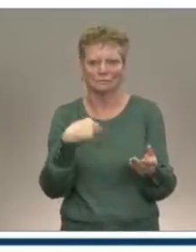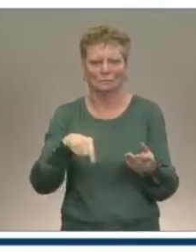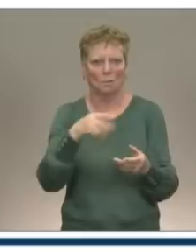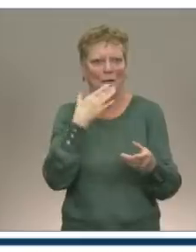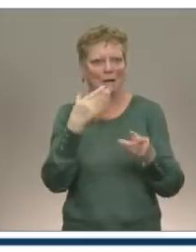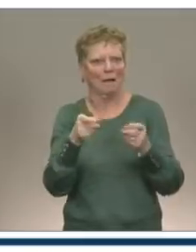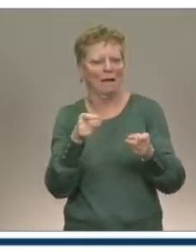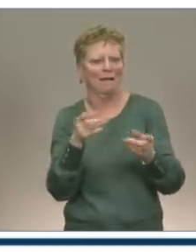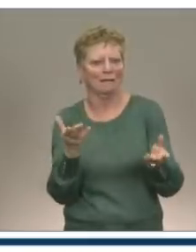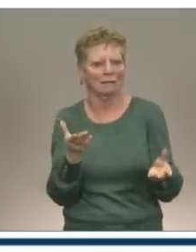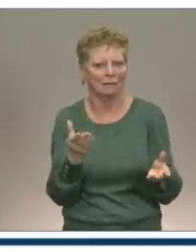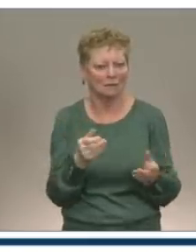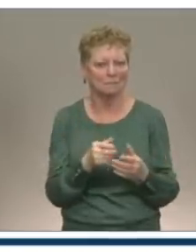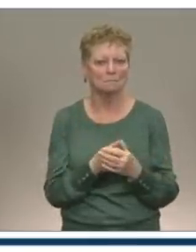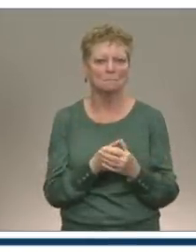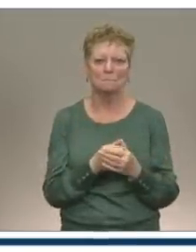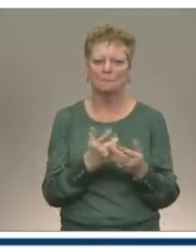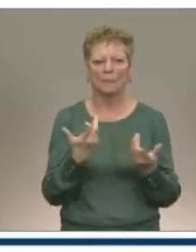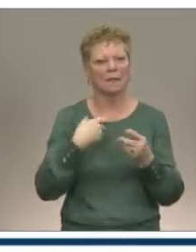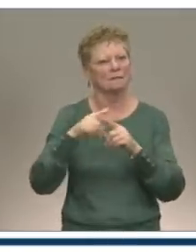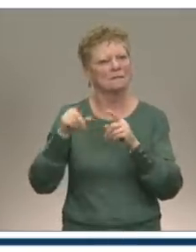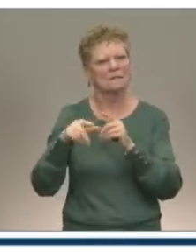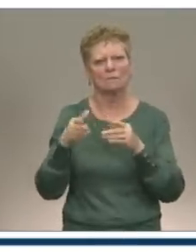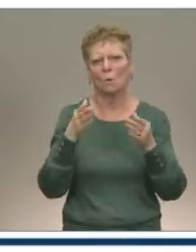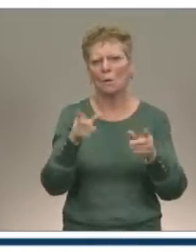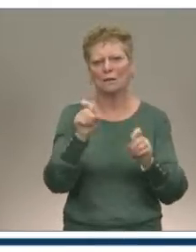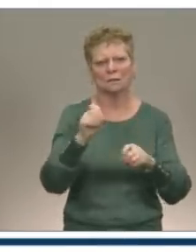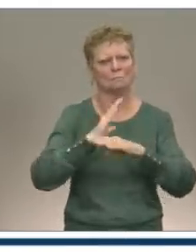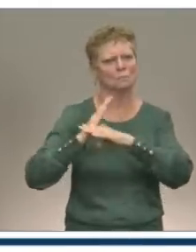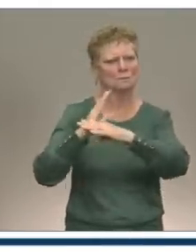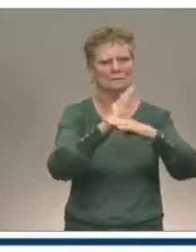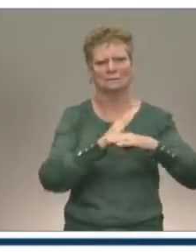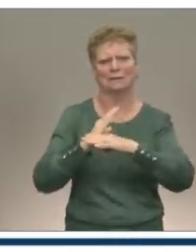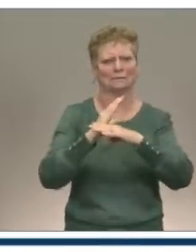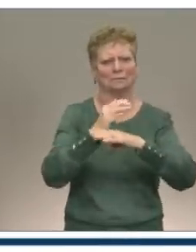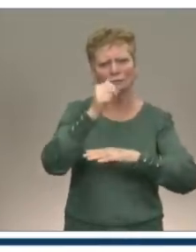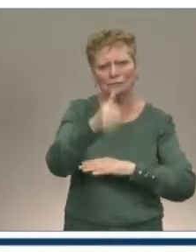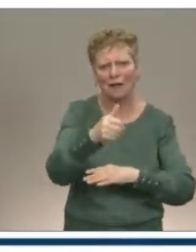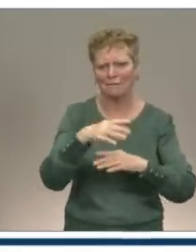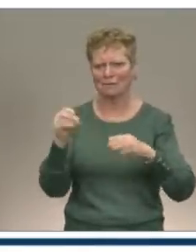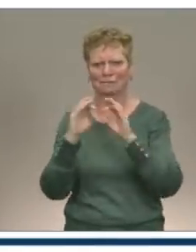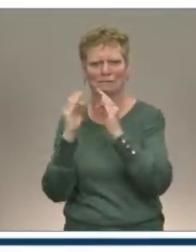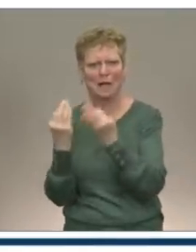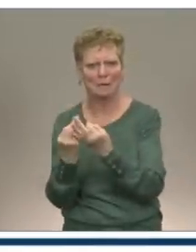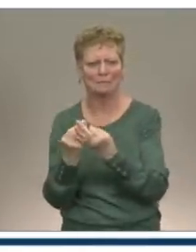there's there's lots of ways to protect yourself and protect your family vaccination is first